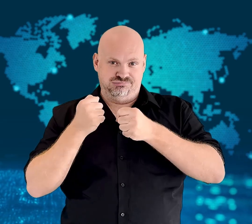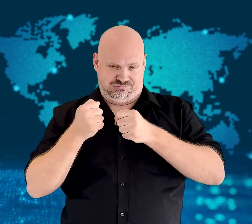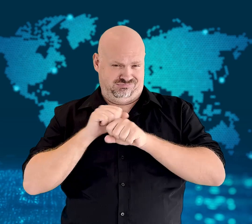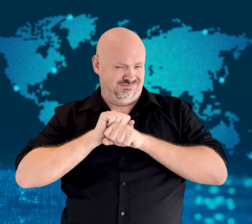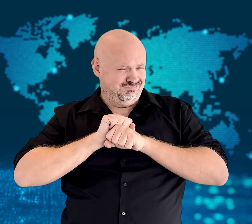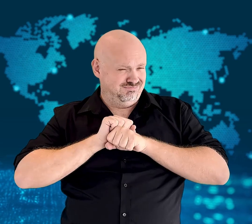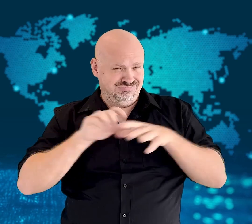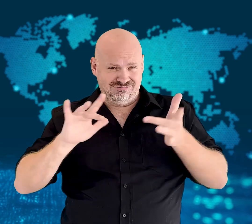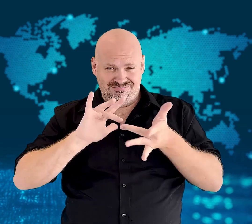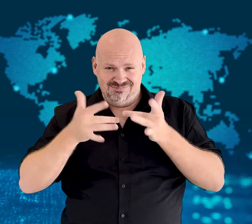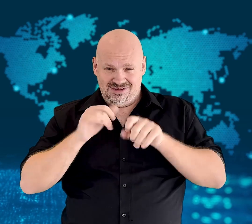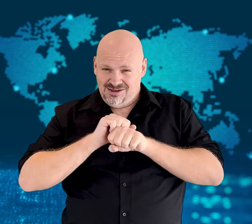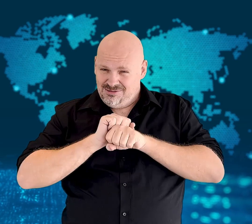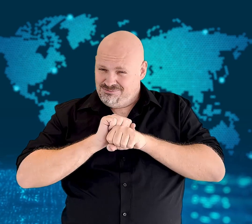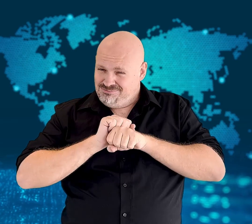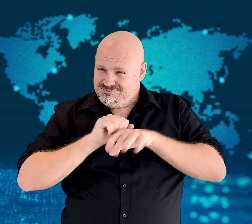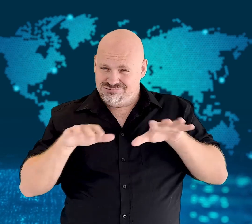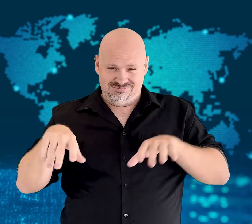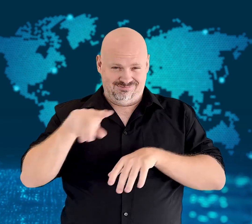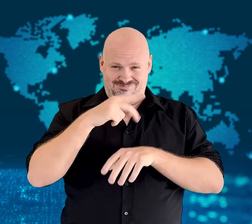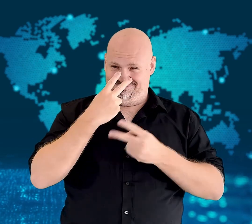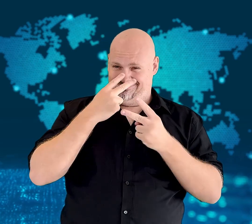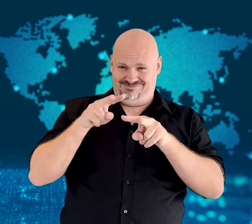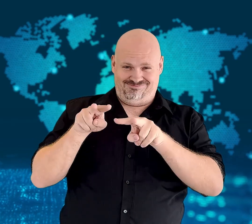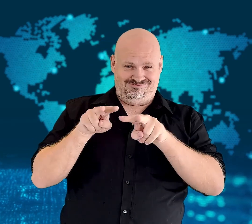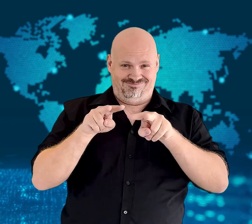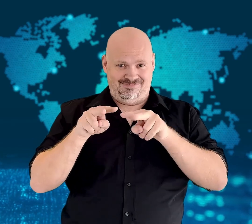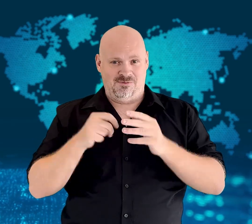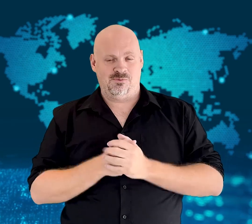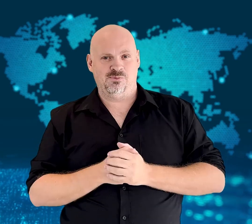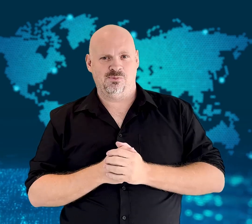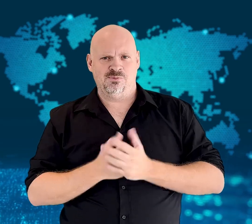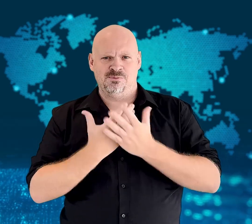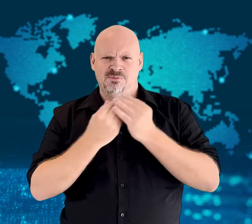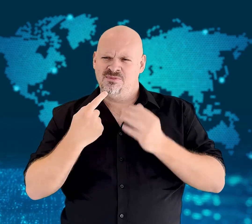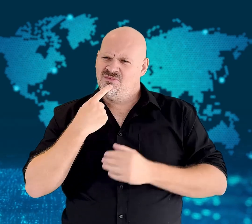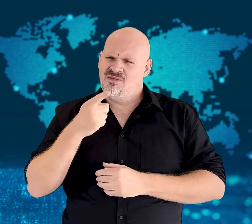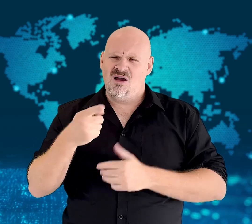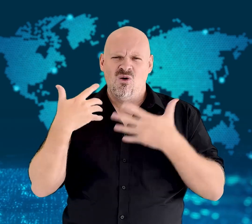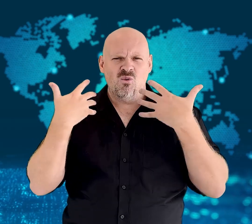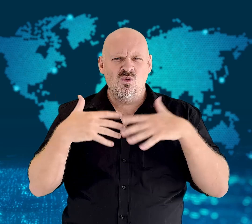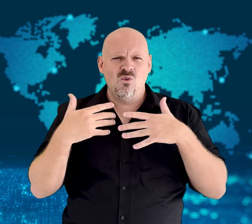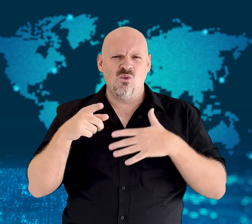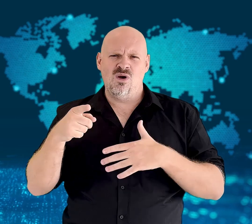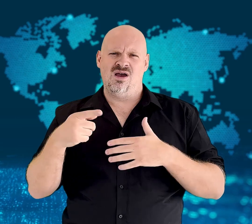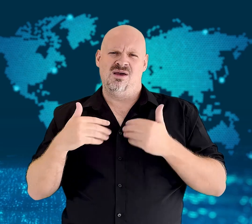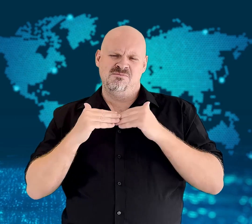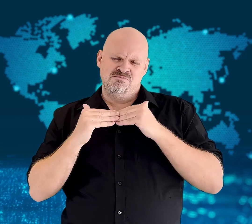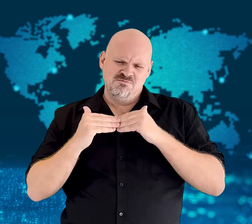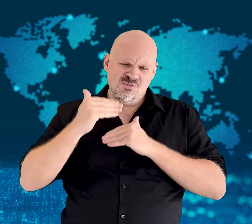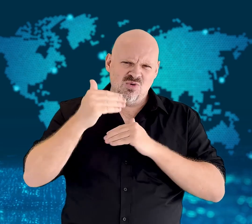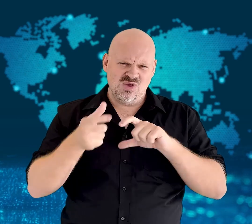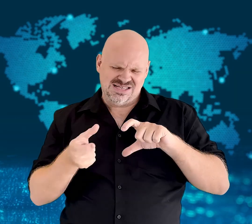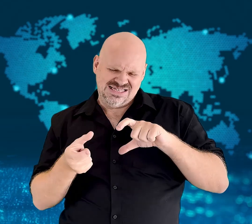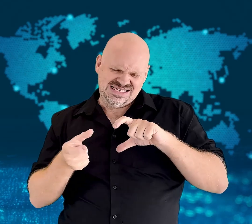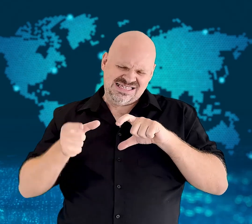Online users have remarked about how he had gone "the extra mile" to prove